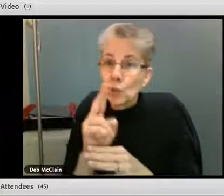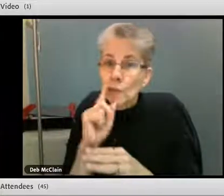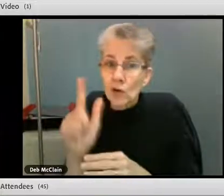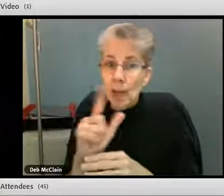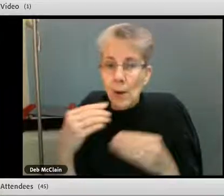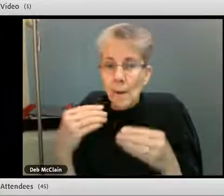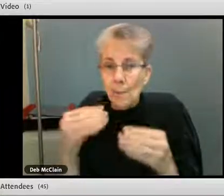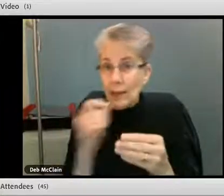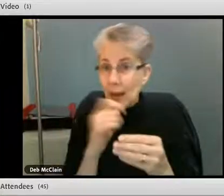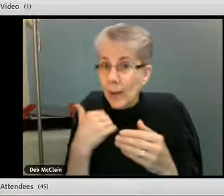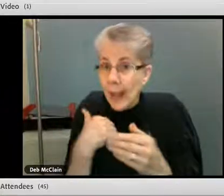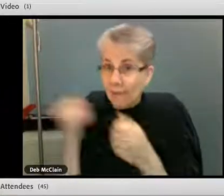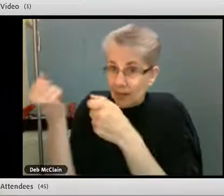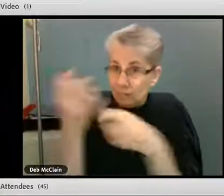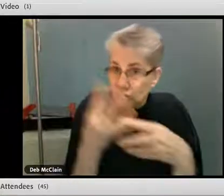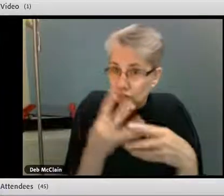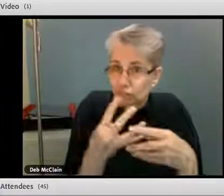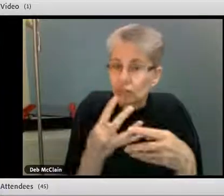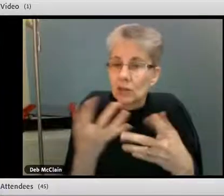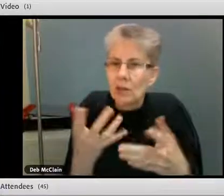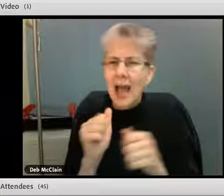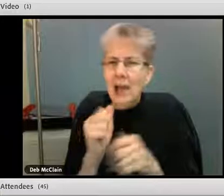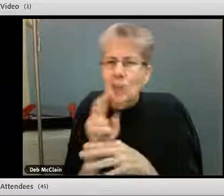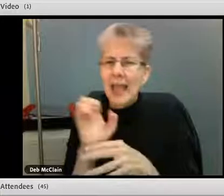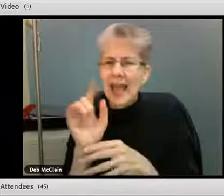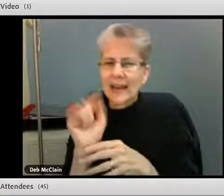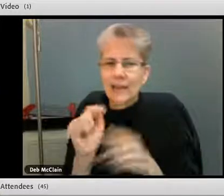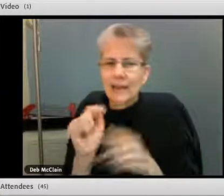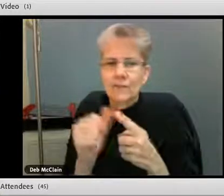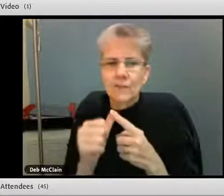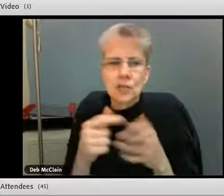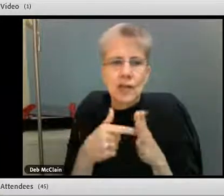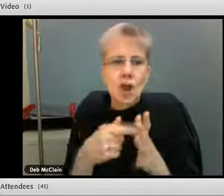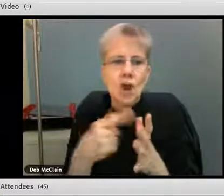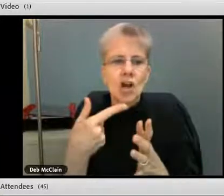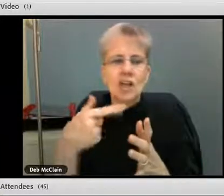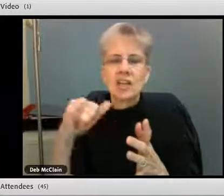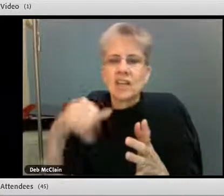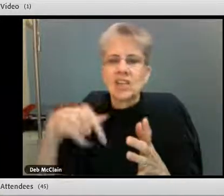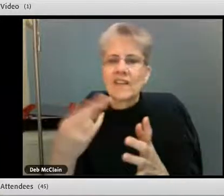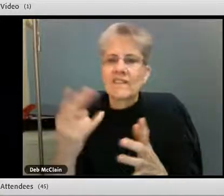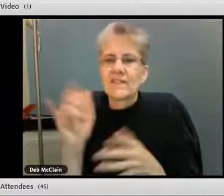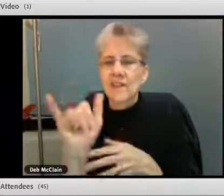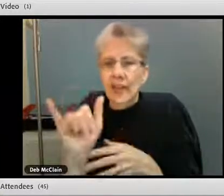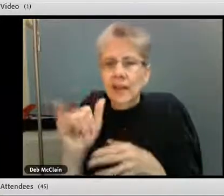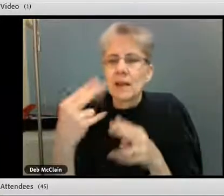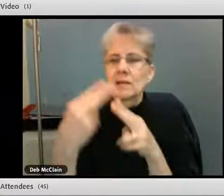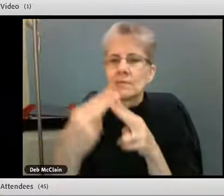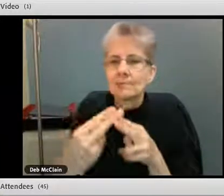The first site I want to show you is Giphy. Giphy is what you can make nominated gifs from or memes.